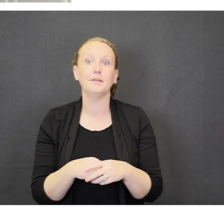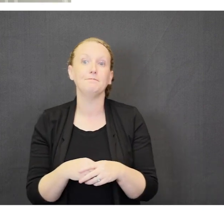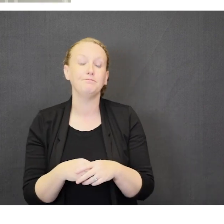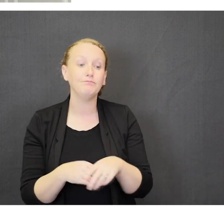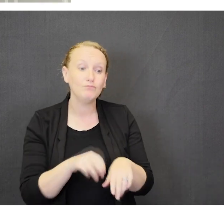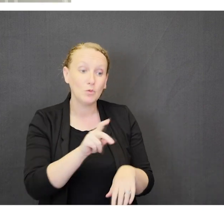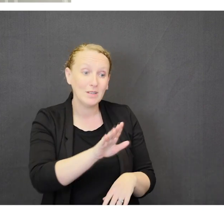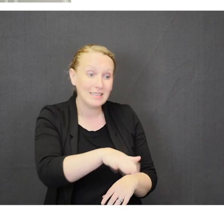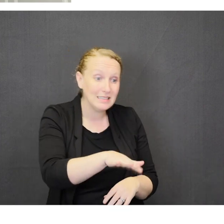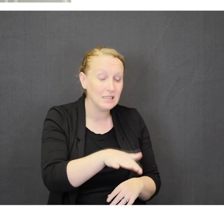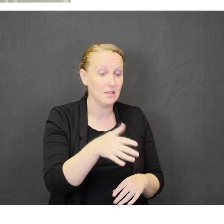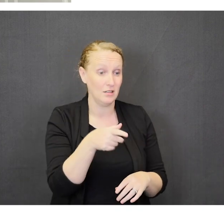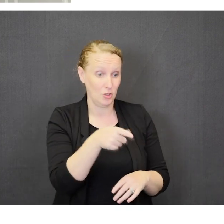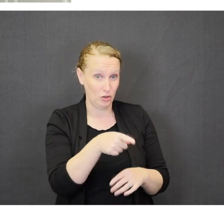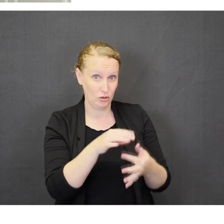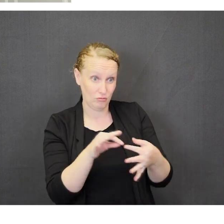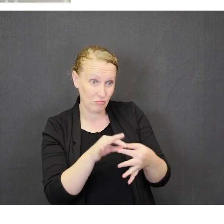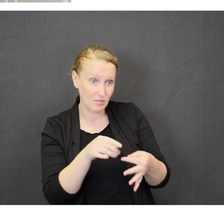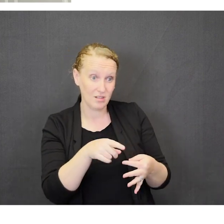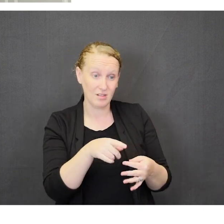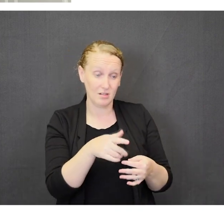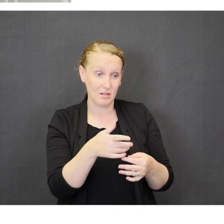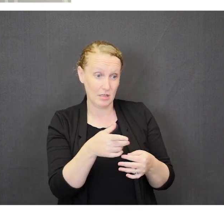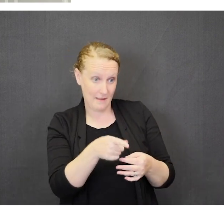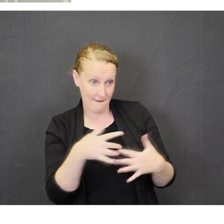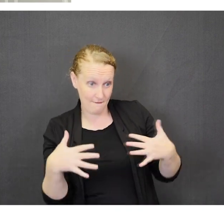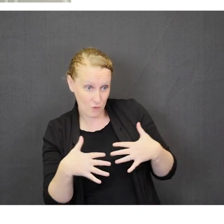child your child is talking about mommy you know I'm afraid or daddy I'm afraid